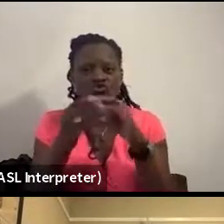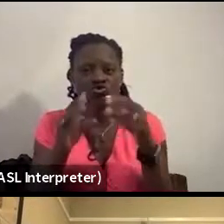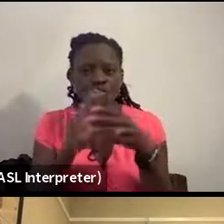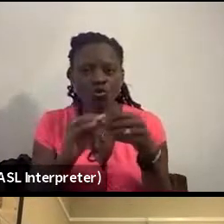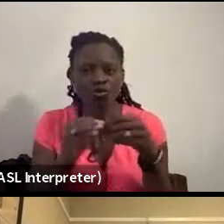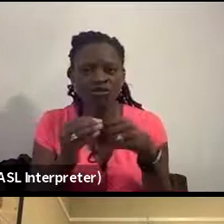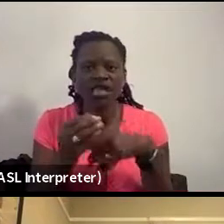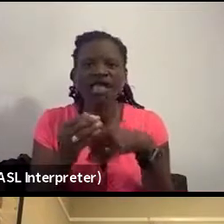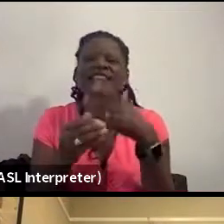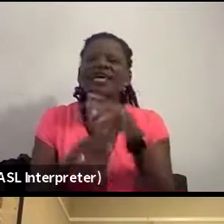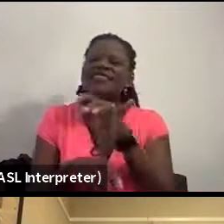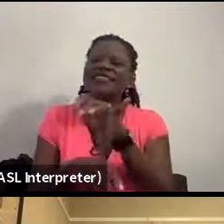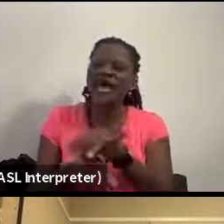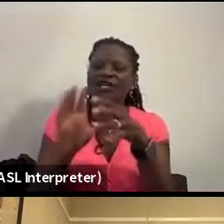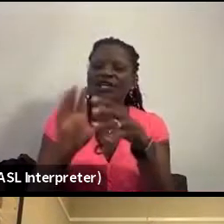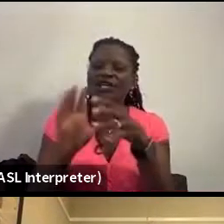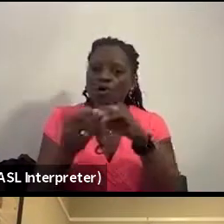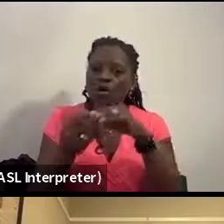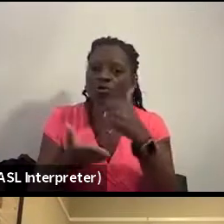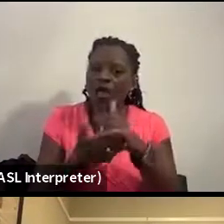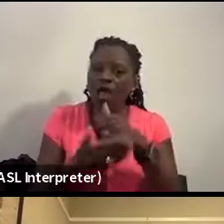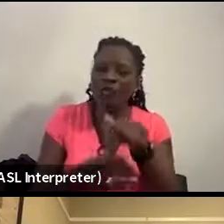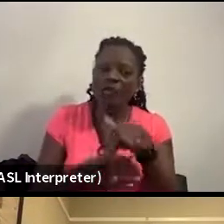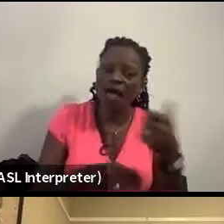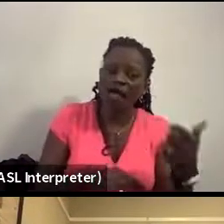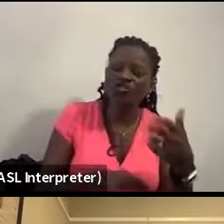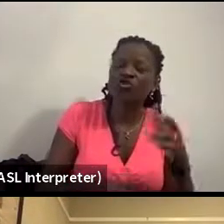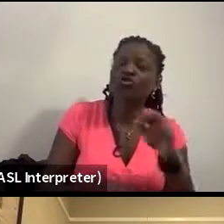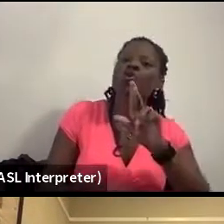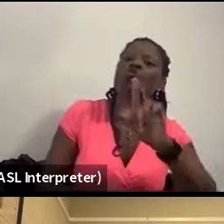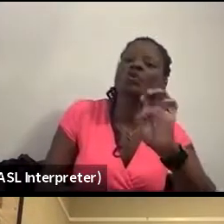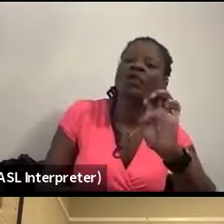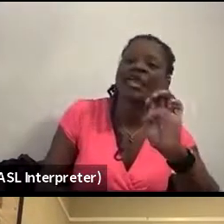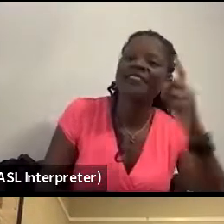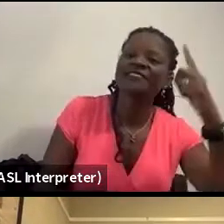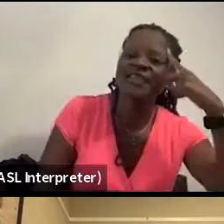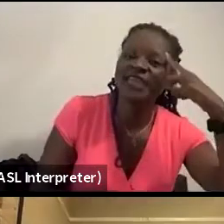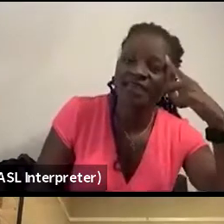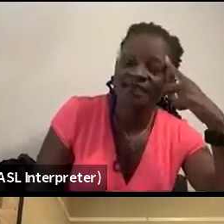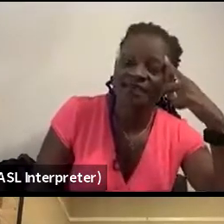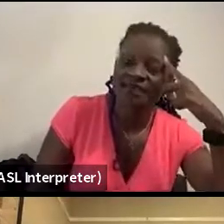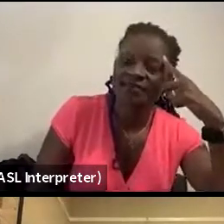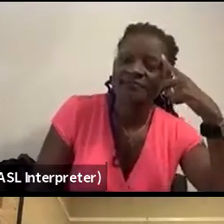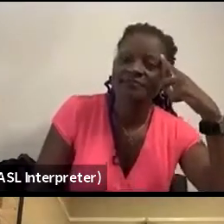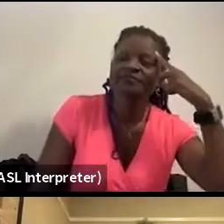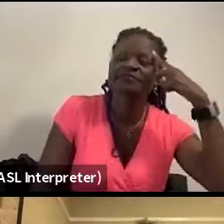It's that establishment of trust, as Brian said. I think the other piece is that doctors